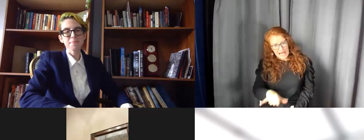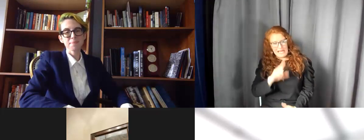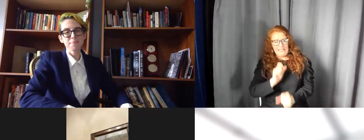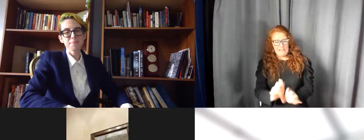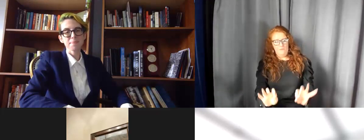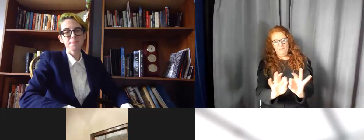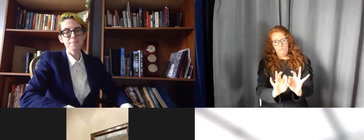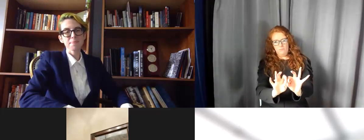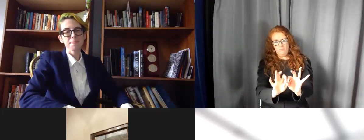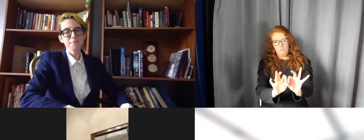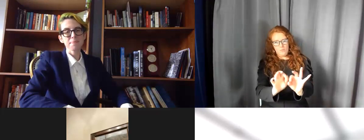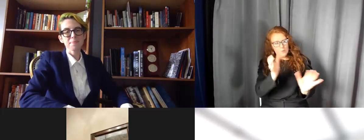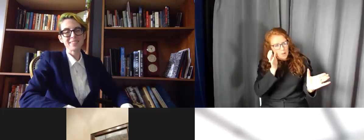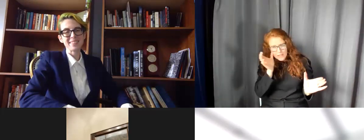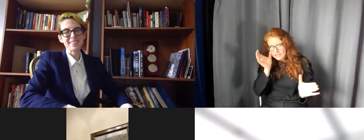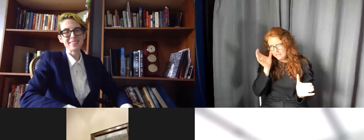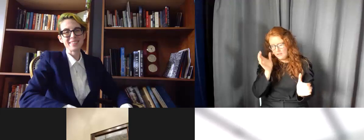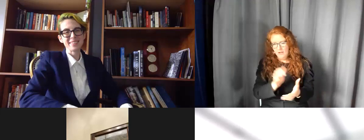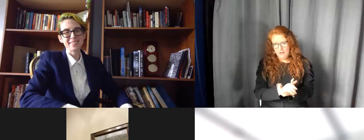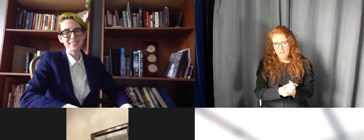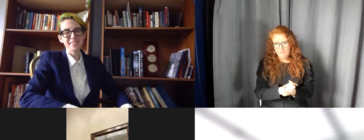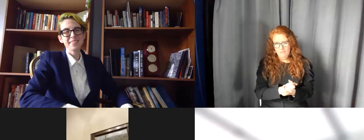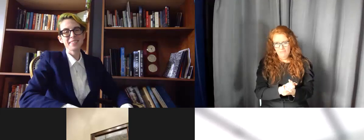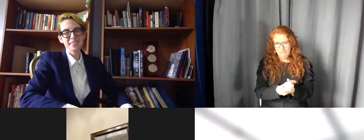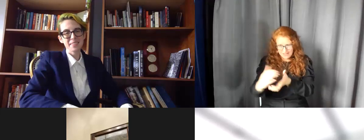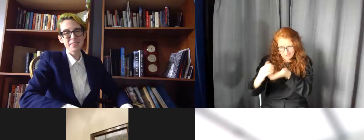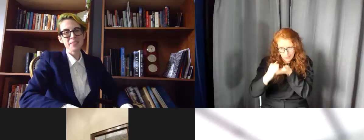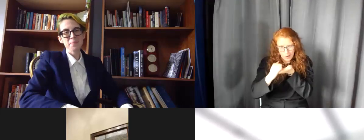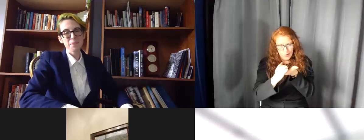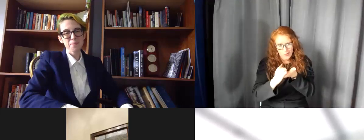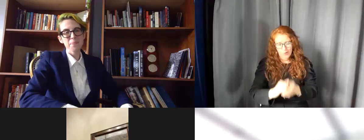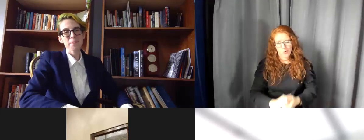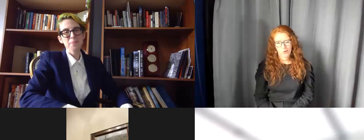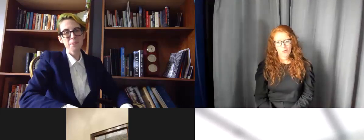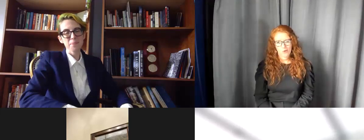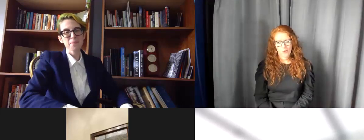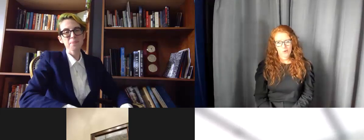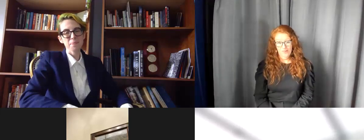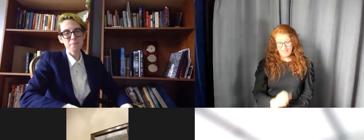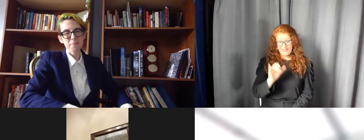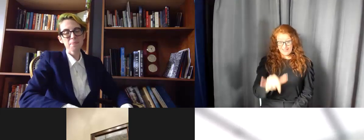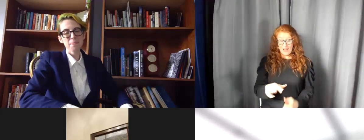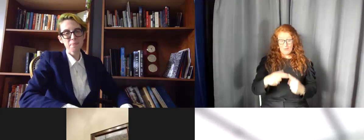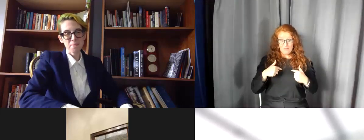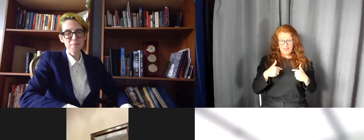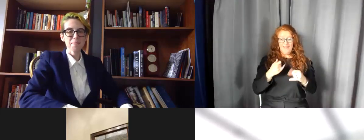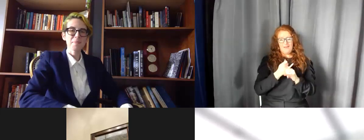Jordan Radford: And Jordan Radford: so I think that's that's what independence should mean, and that's how we should